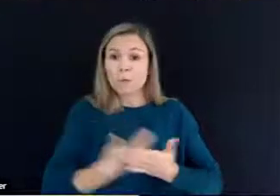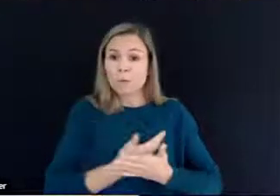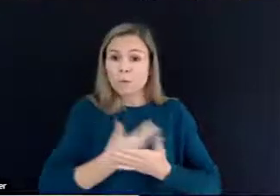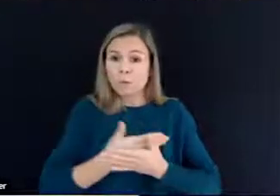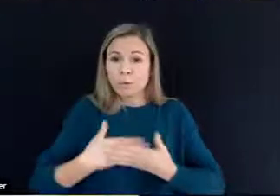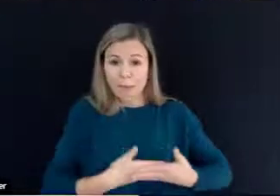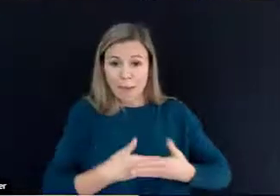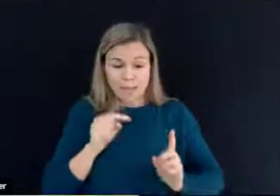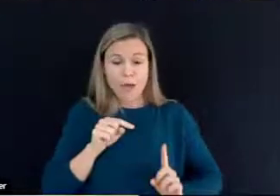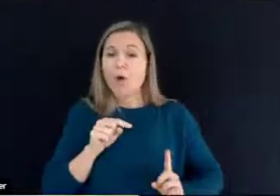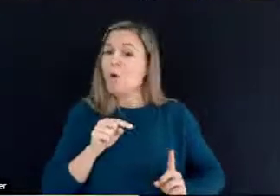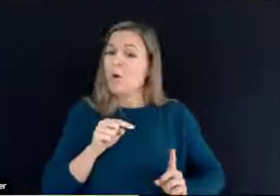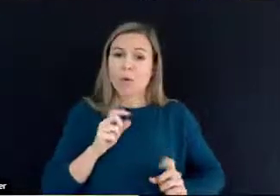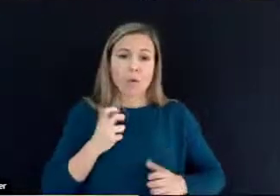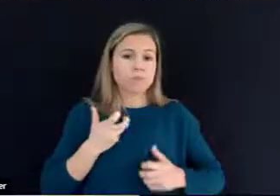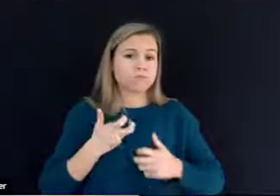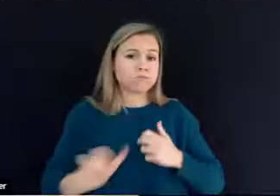that that was difficult for me.